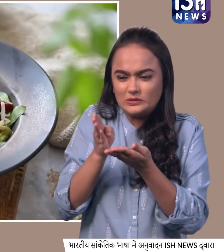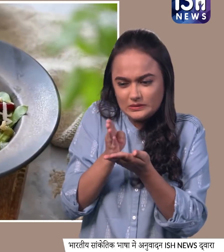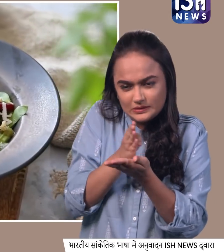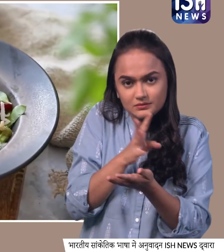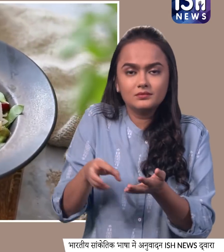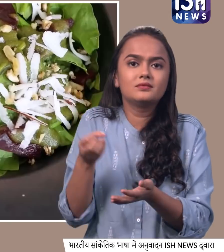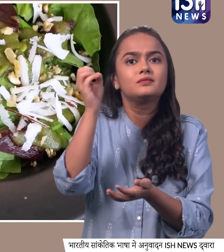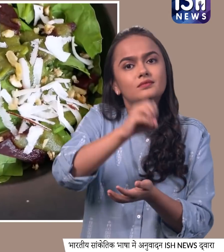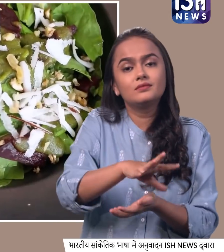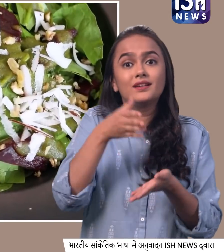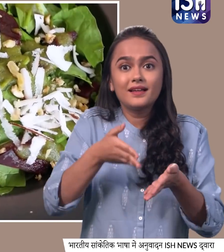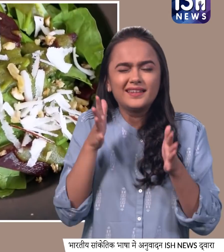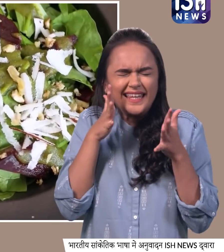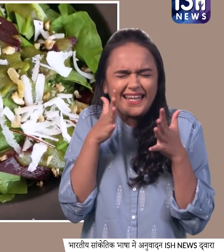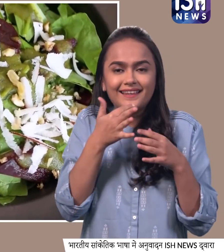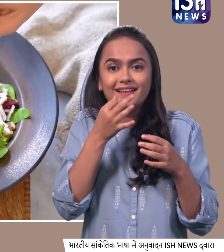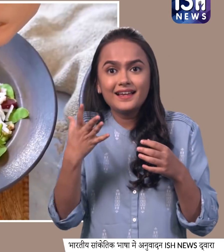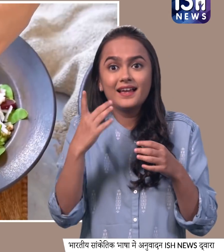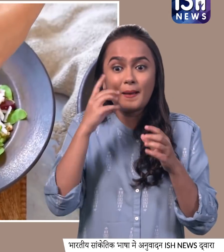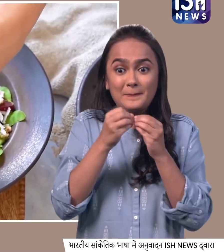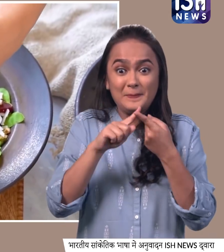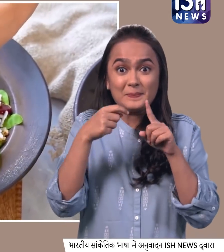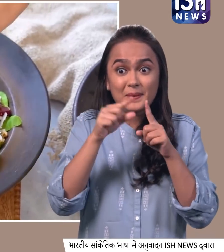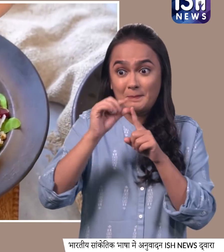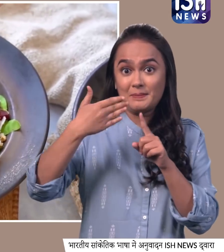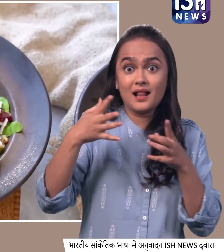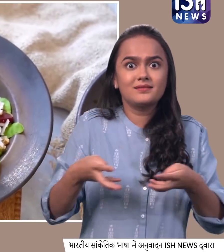There! Our sweet and sour beetroot-spinach salad is ready!